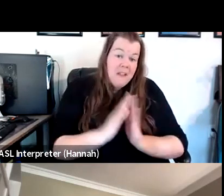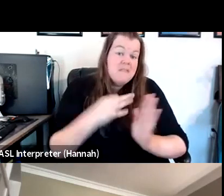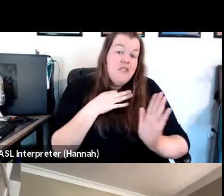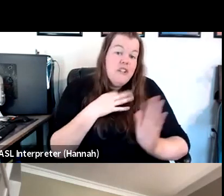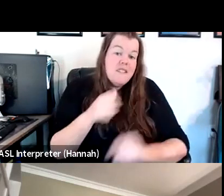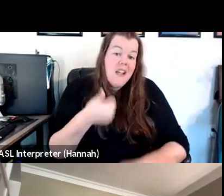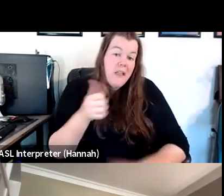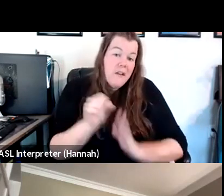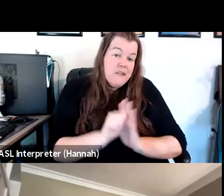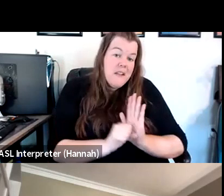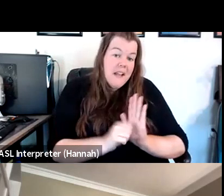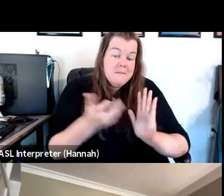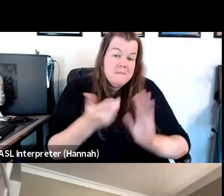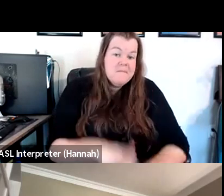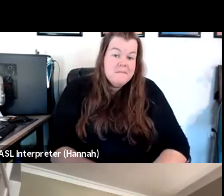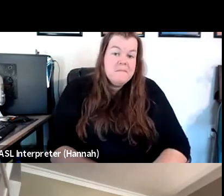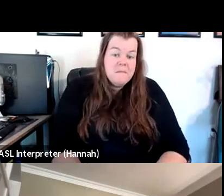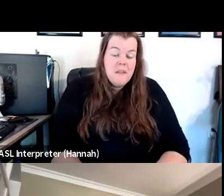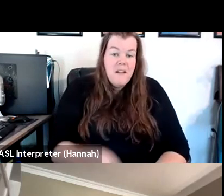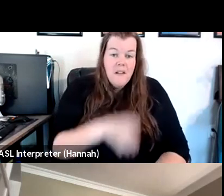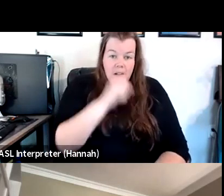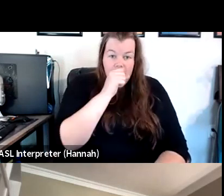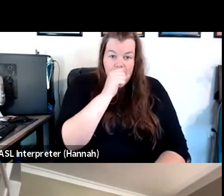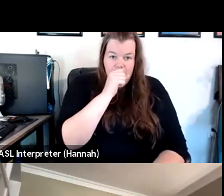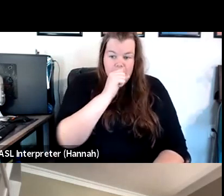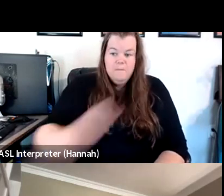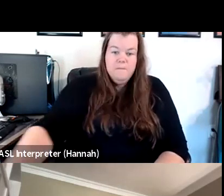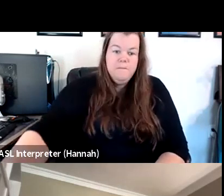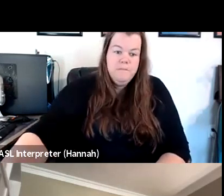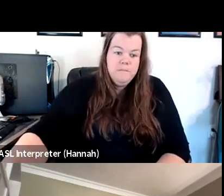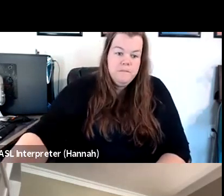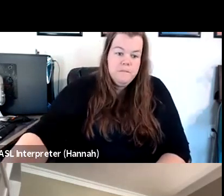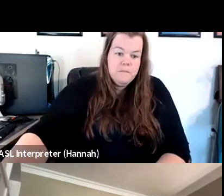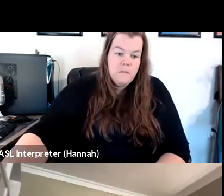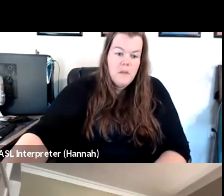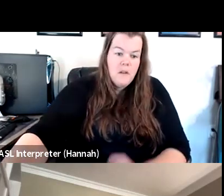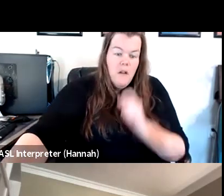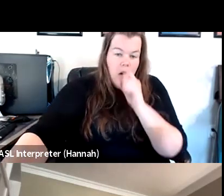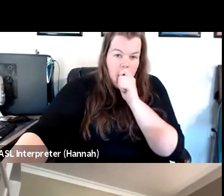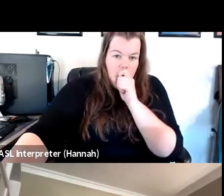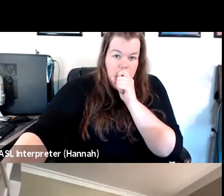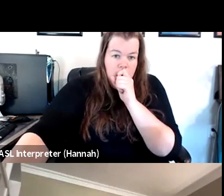or have figured it out. Right and that's an excellent question and I just haven't gotten